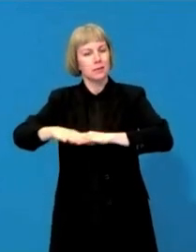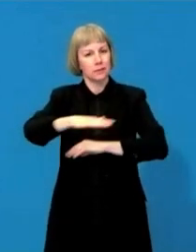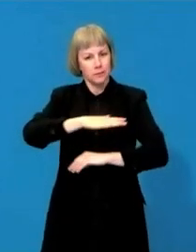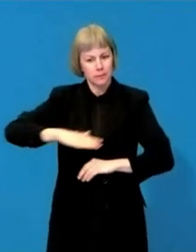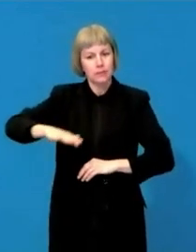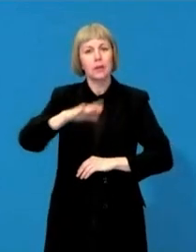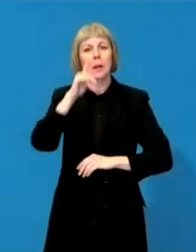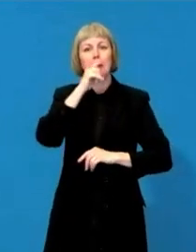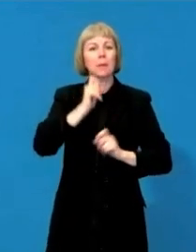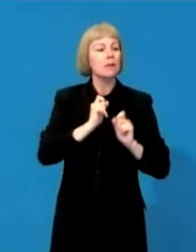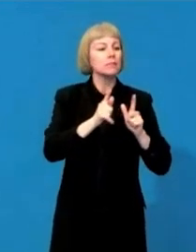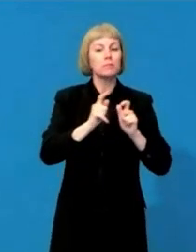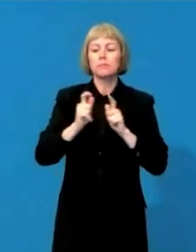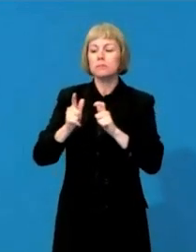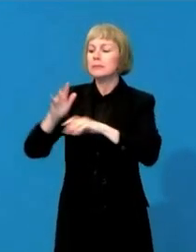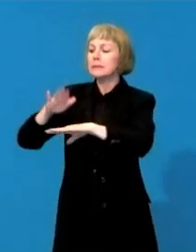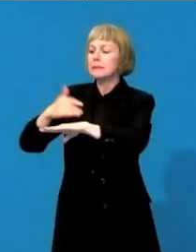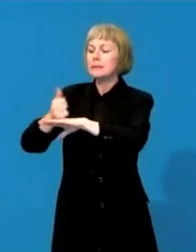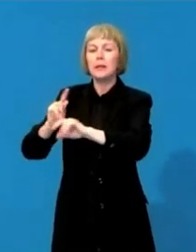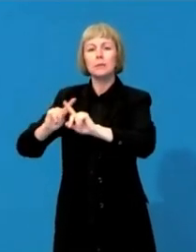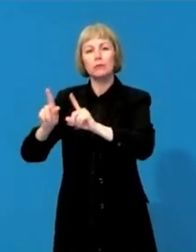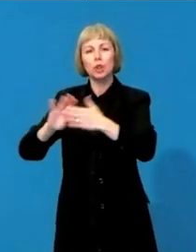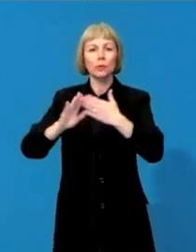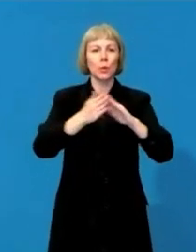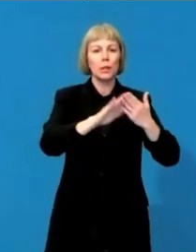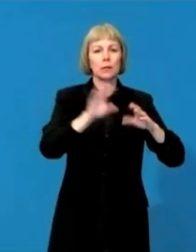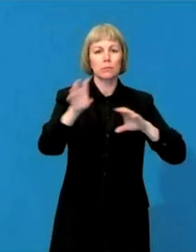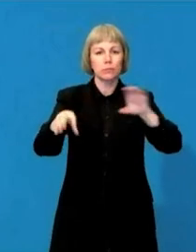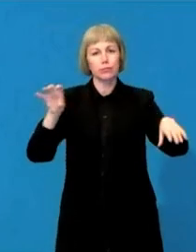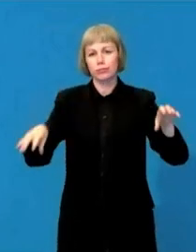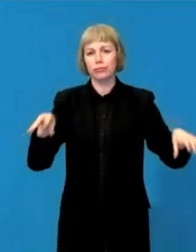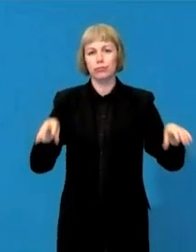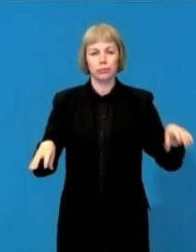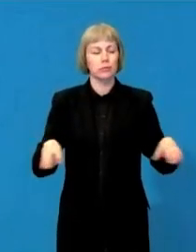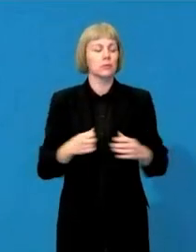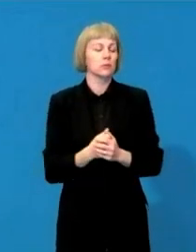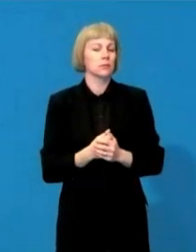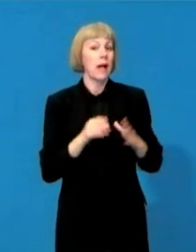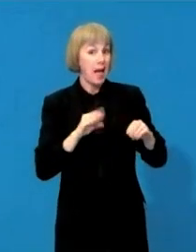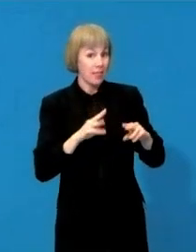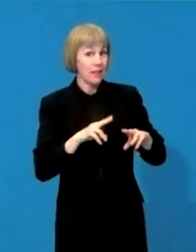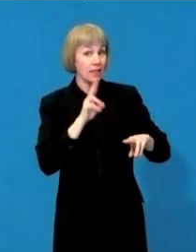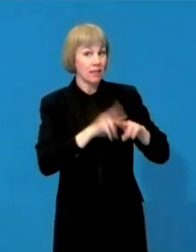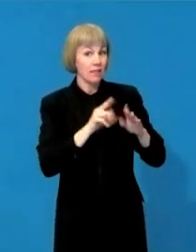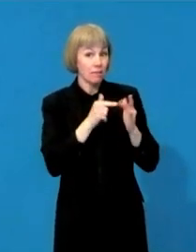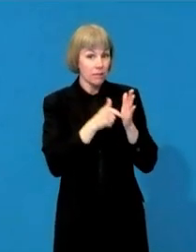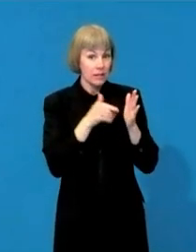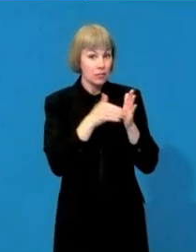their communities. MS TARRAGO: And the township itself of Fitzroy Crossing is a central place for all of those languages?